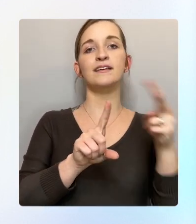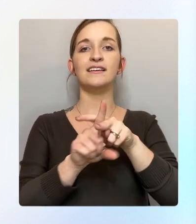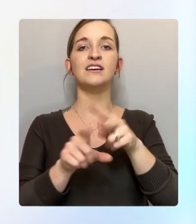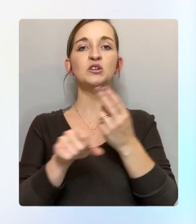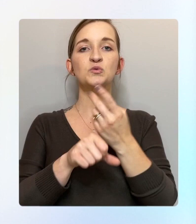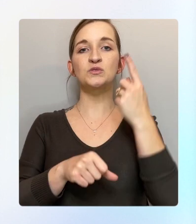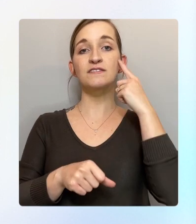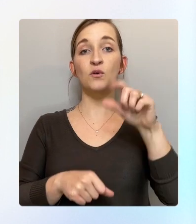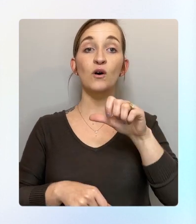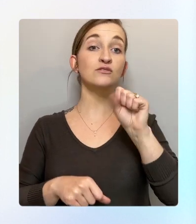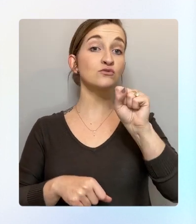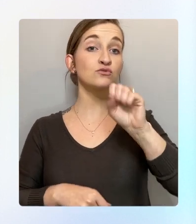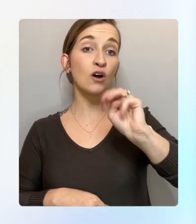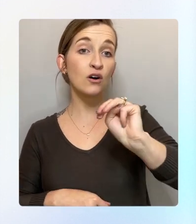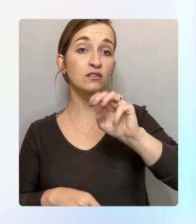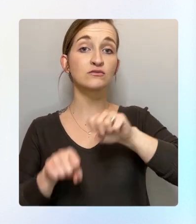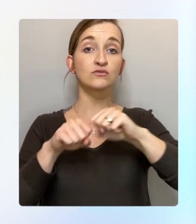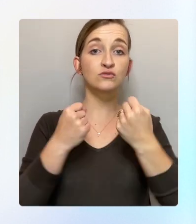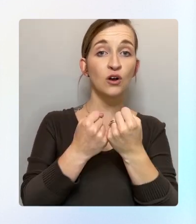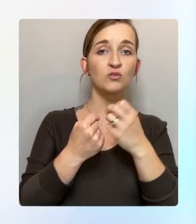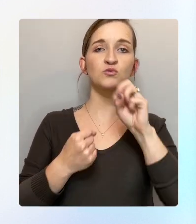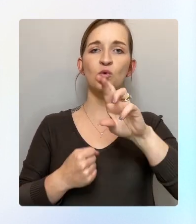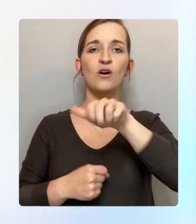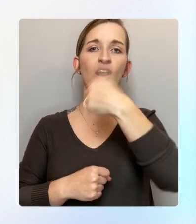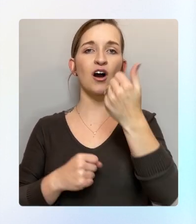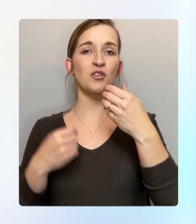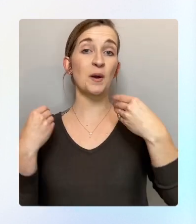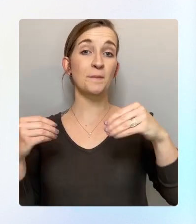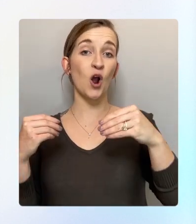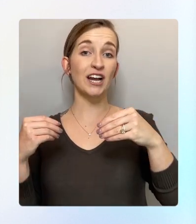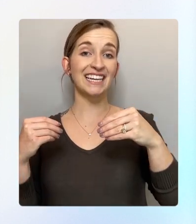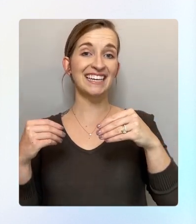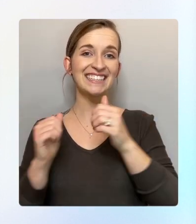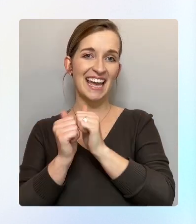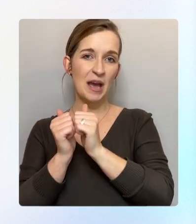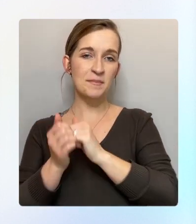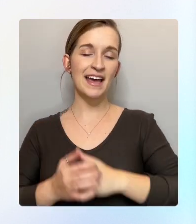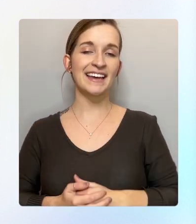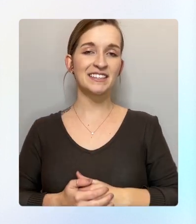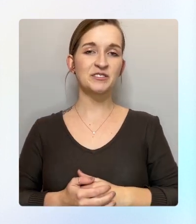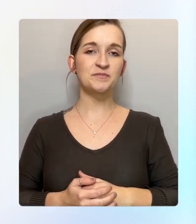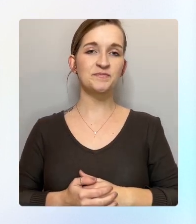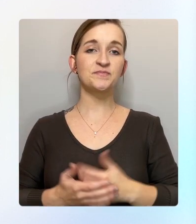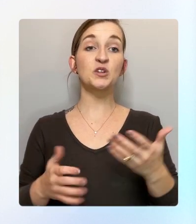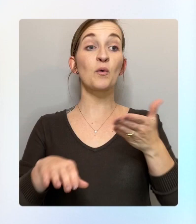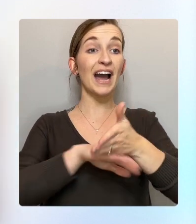And after your game has launched, we have a lot of great tools to help you connect with your player base.